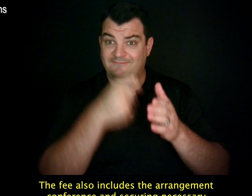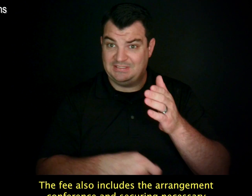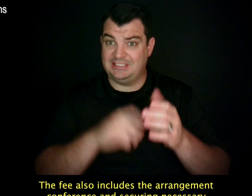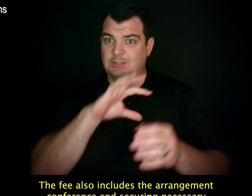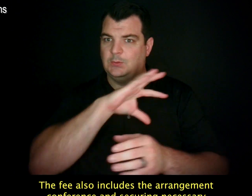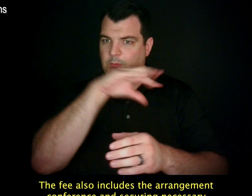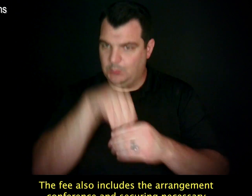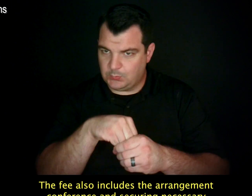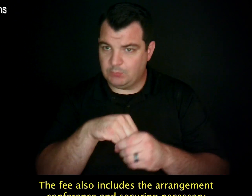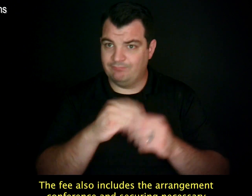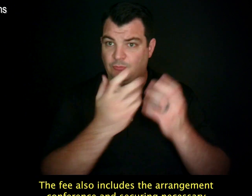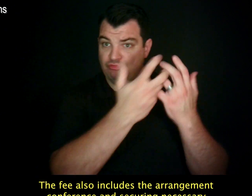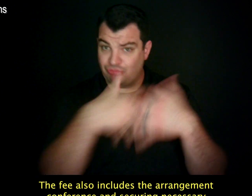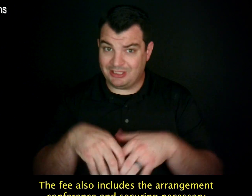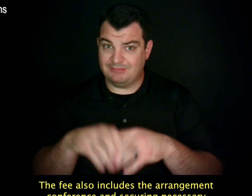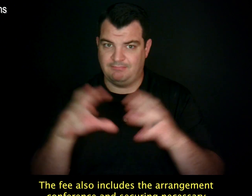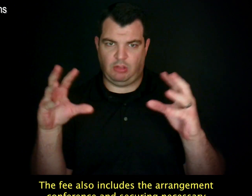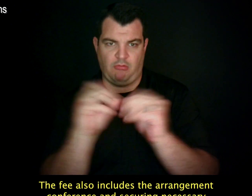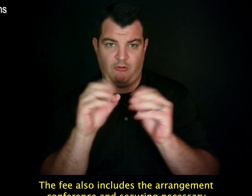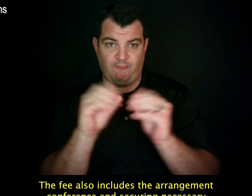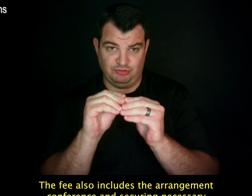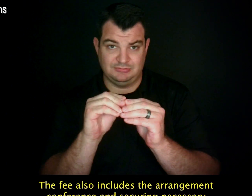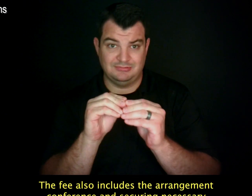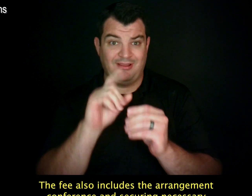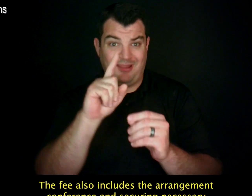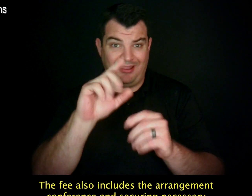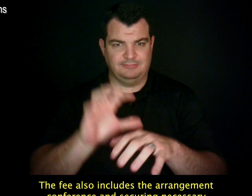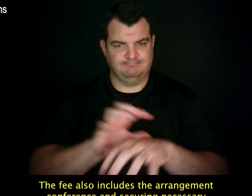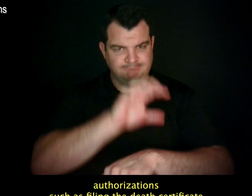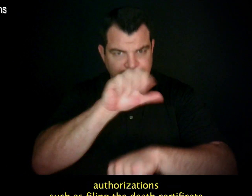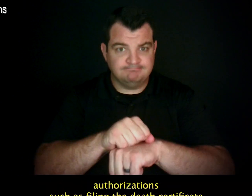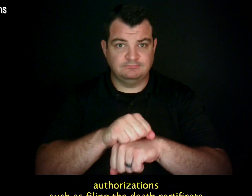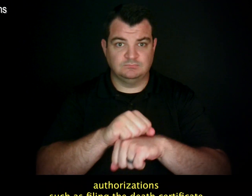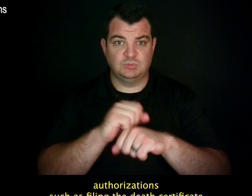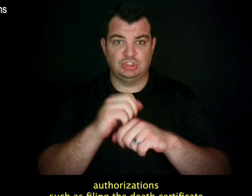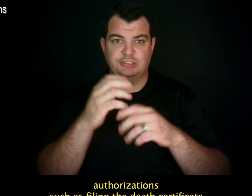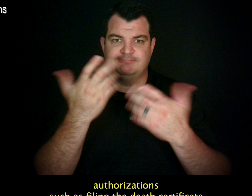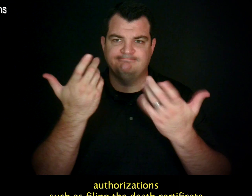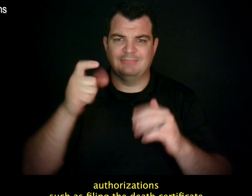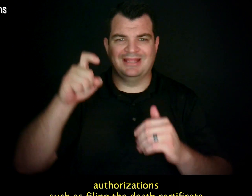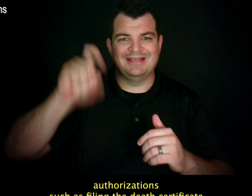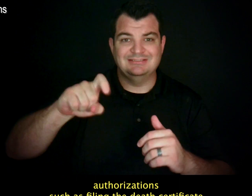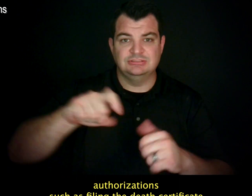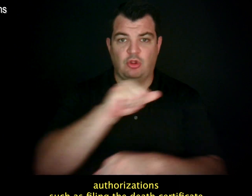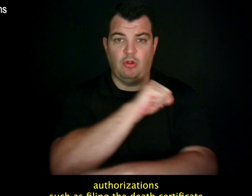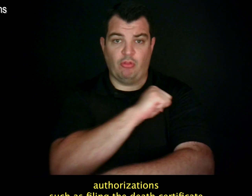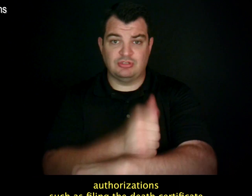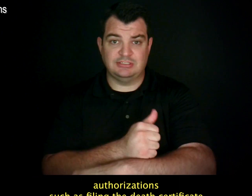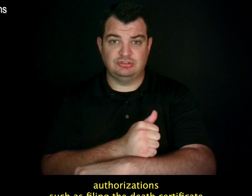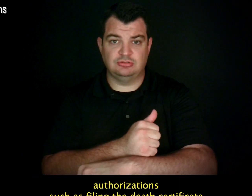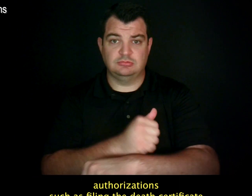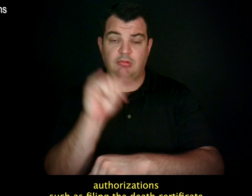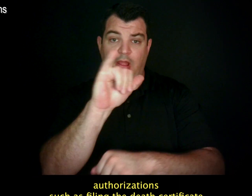The fee also includes the arrangement conference and securing necessary authorizations such as filing the death certificate